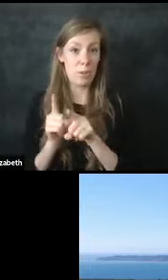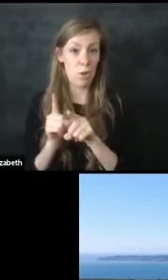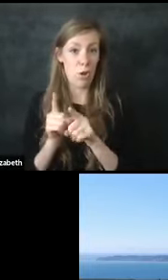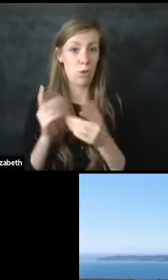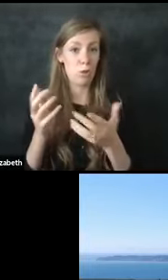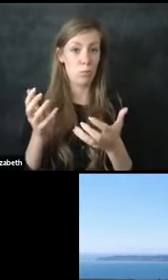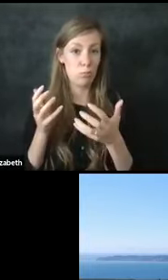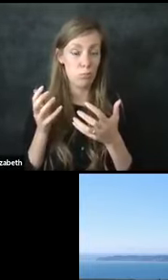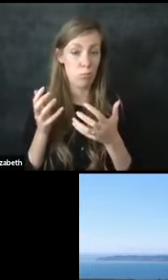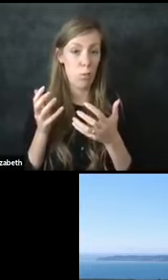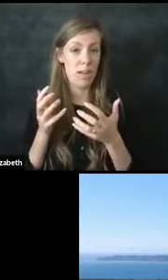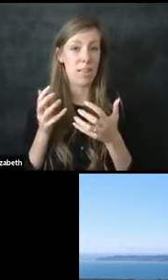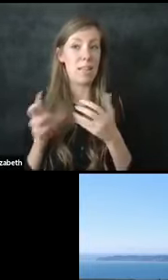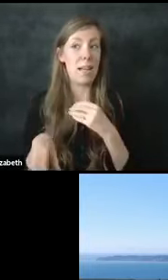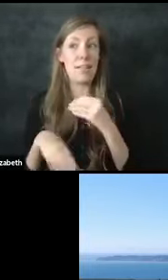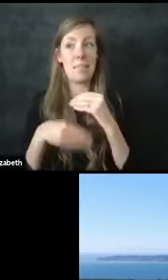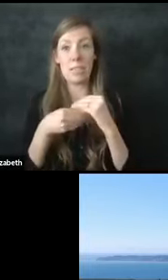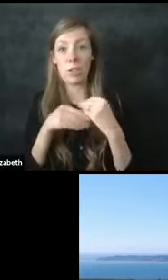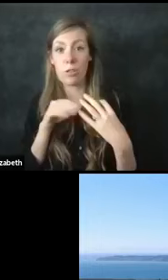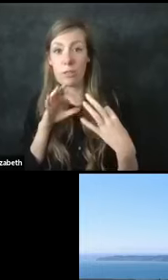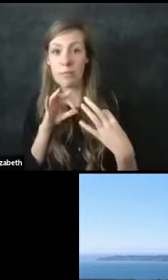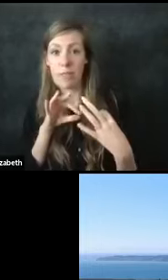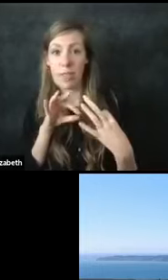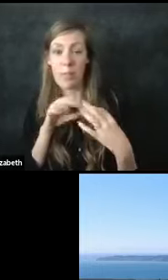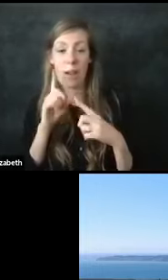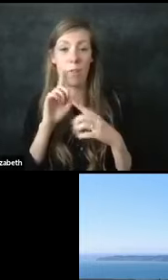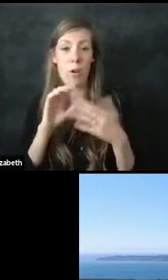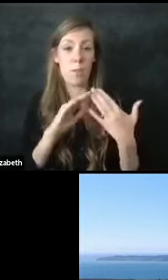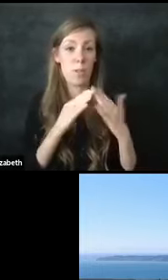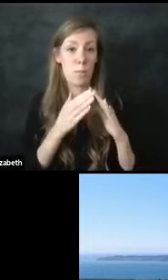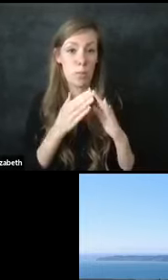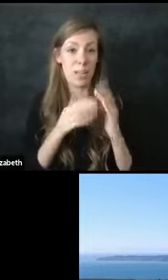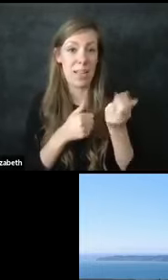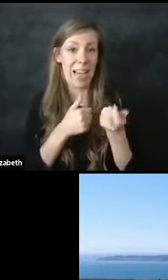input from community advocates who represent these communities.